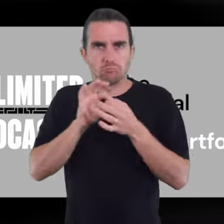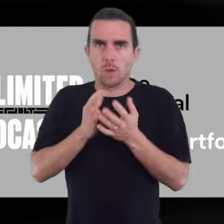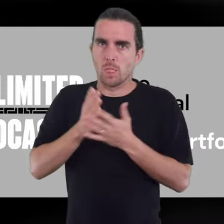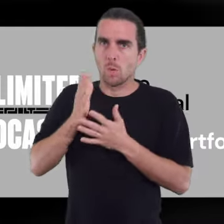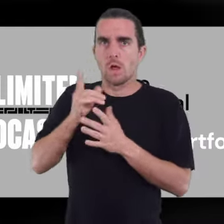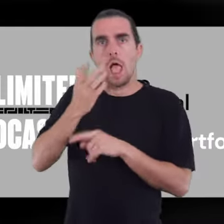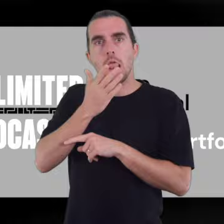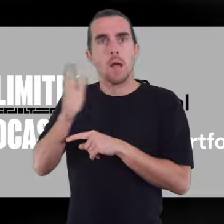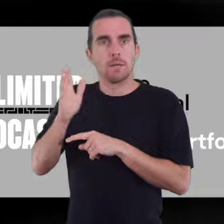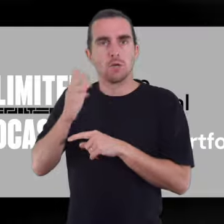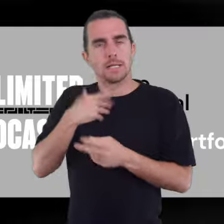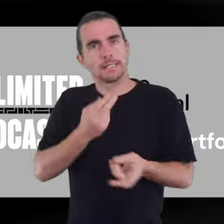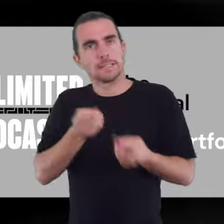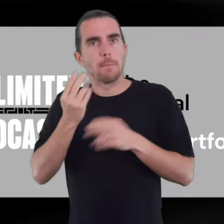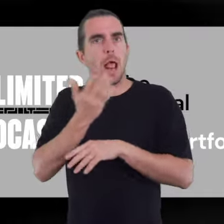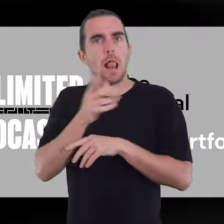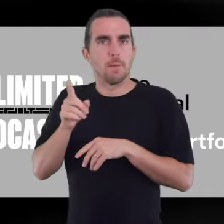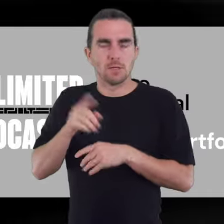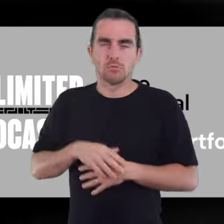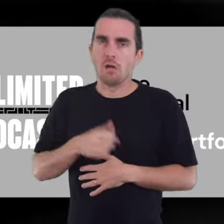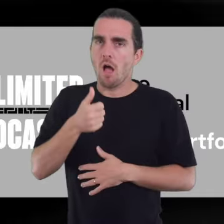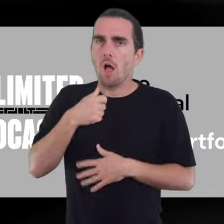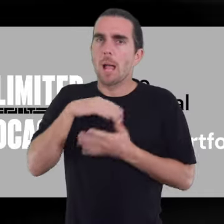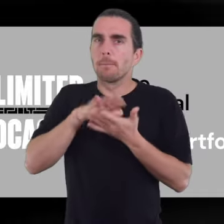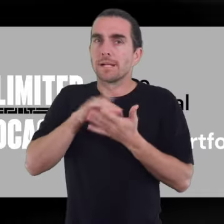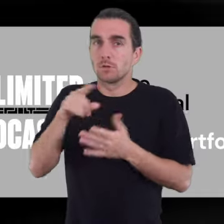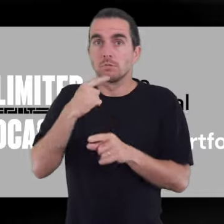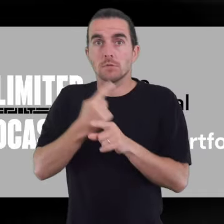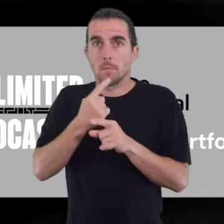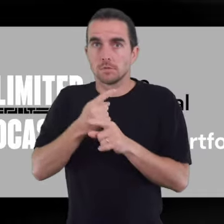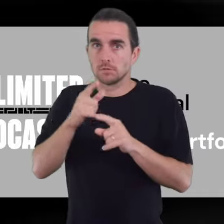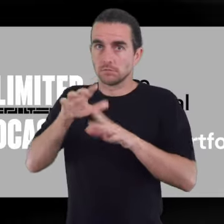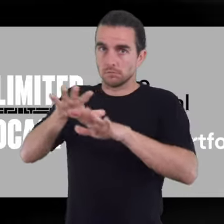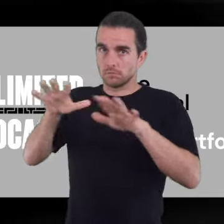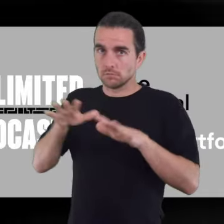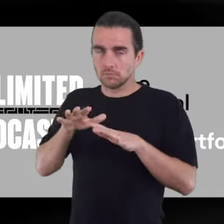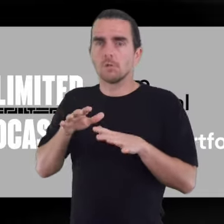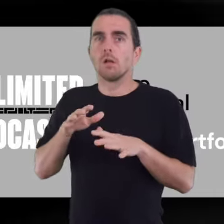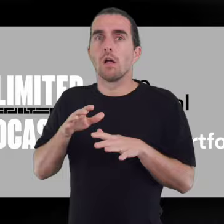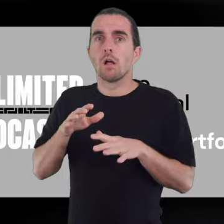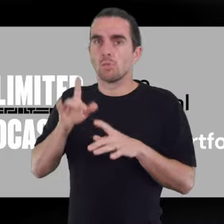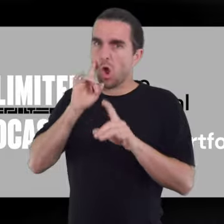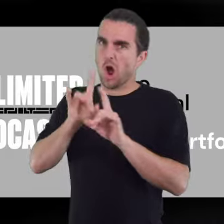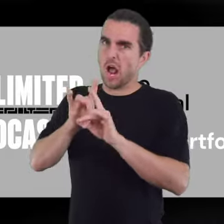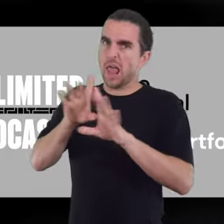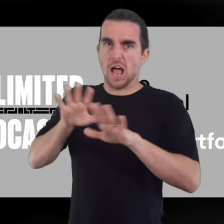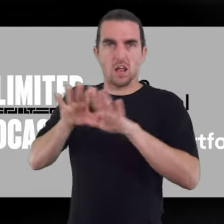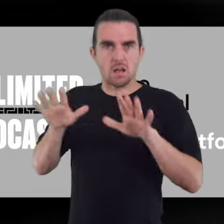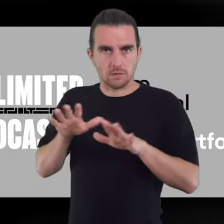the Take It Back Zine Library. [Alistair] Yeah, so I mean, you've spoken about the physical form it will take, and what will actually be there.